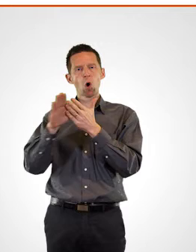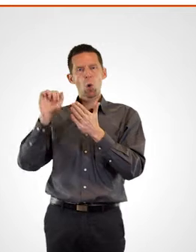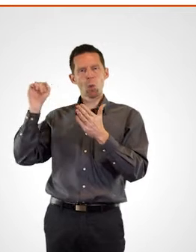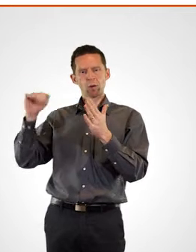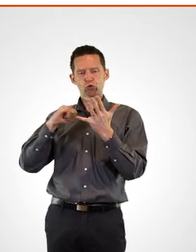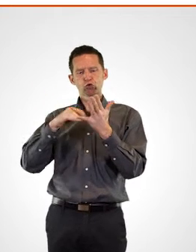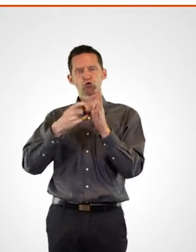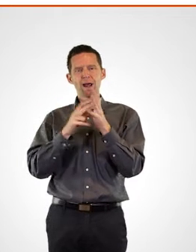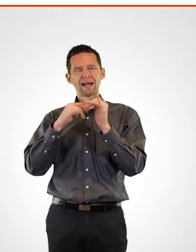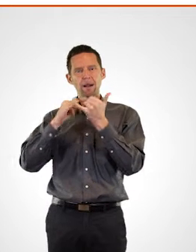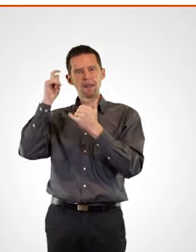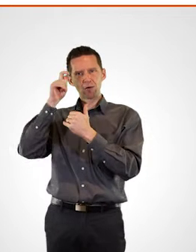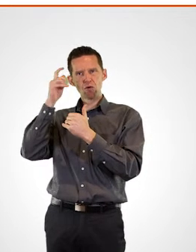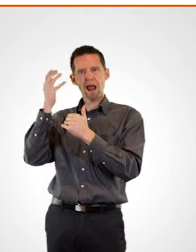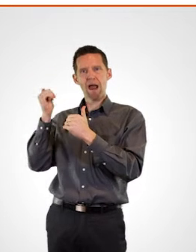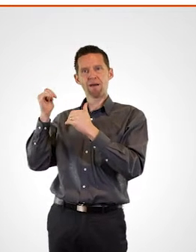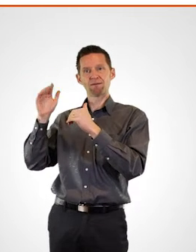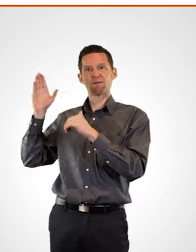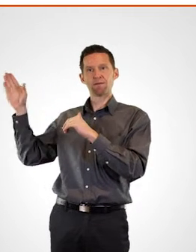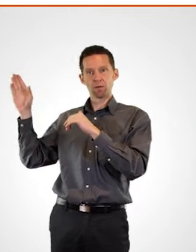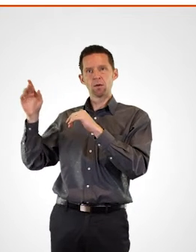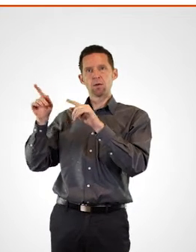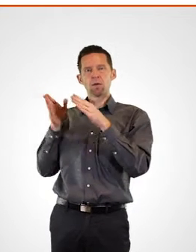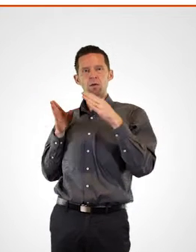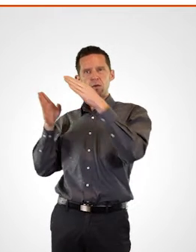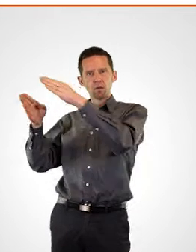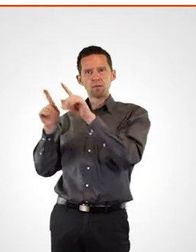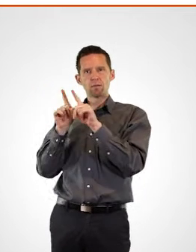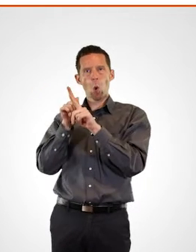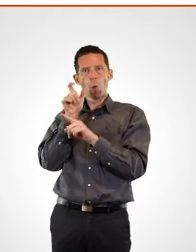we see that there's a language comprehension artery and a word recognition artery